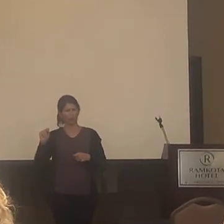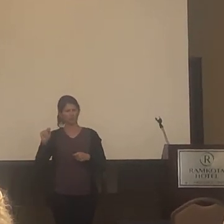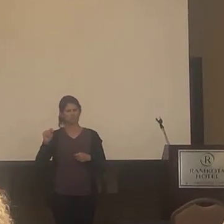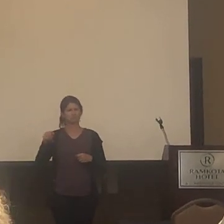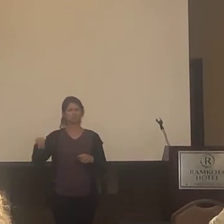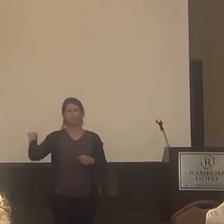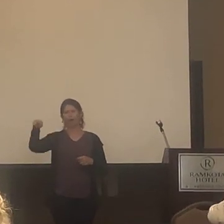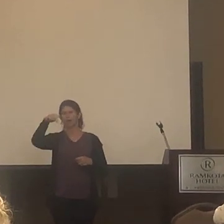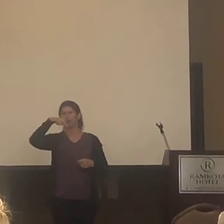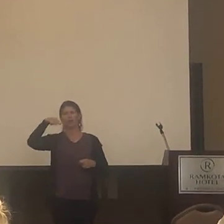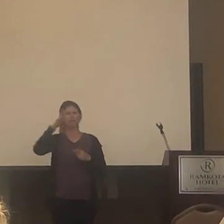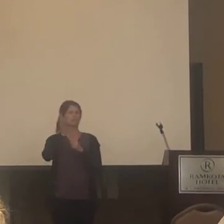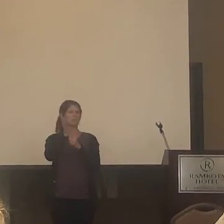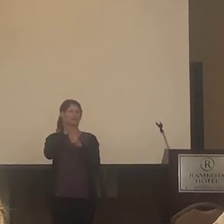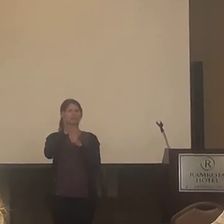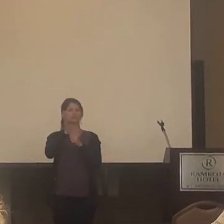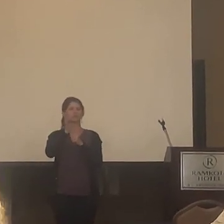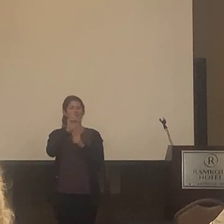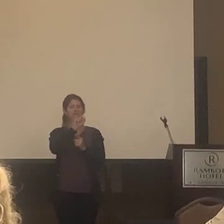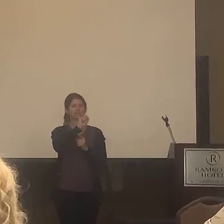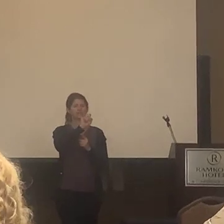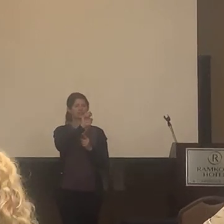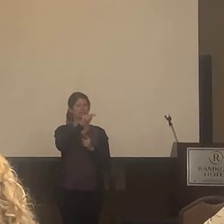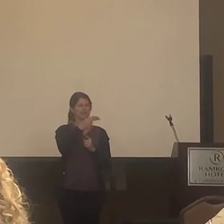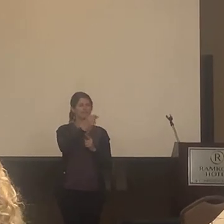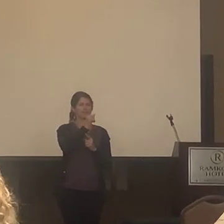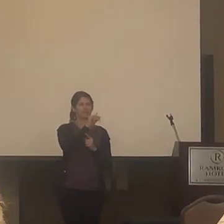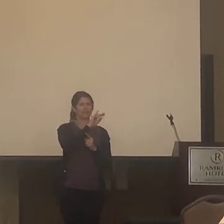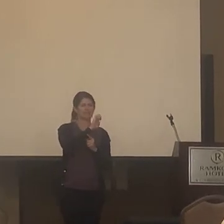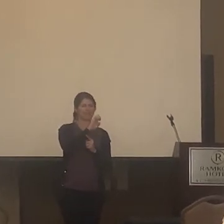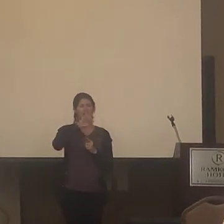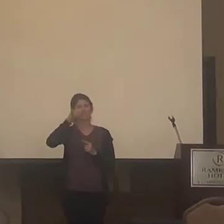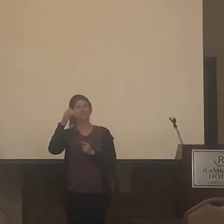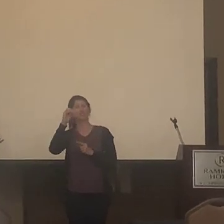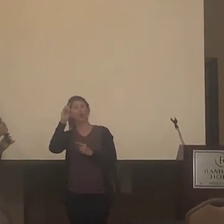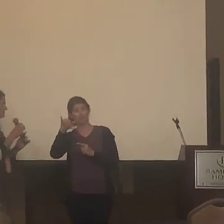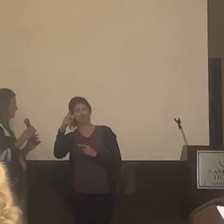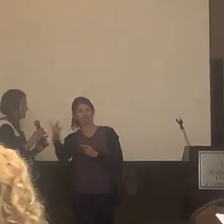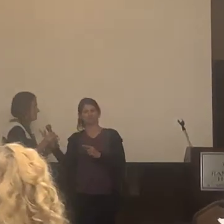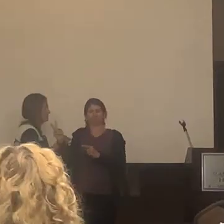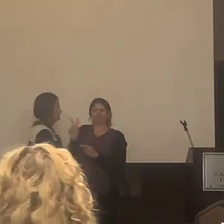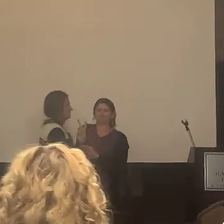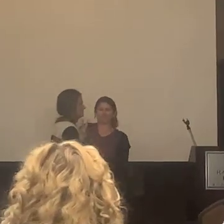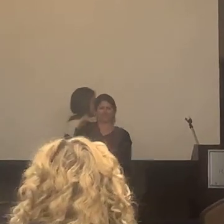in five minutes stephanie and josie will go again and thank you guys